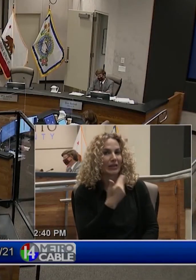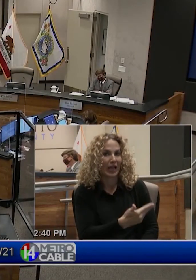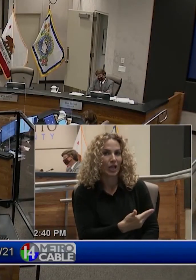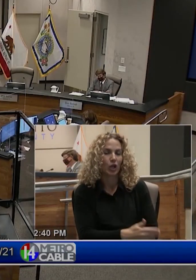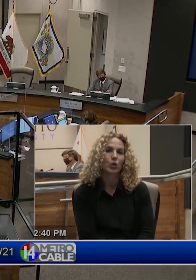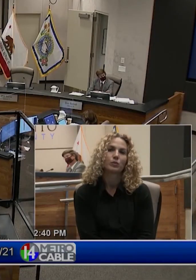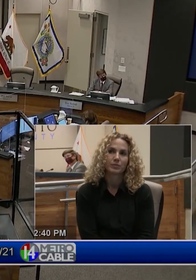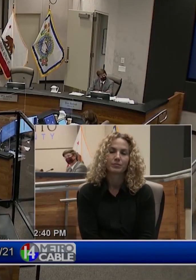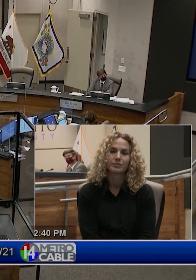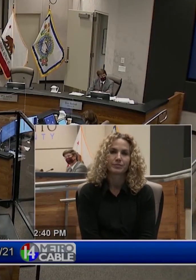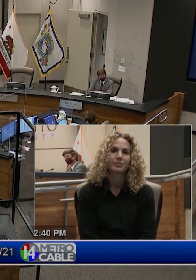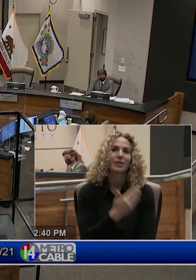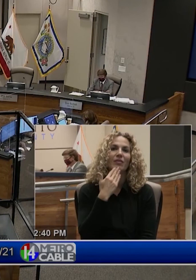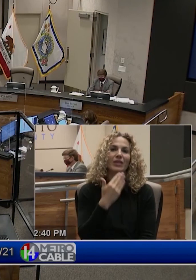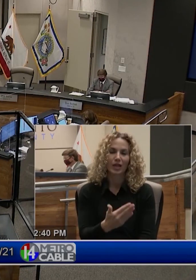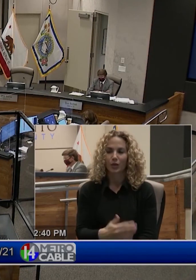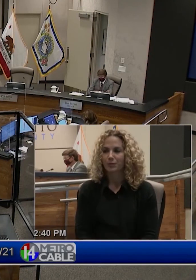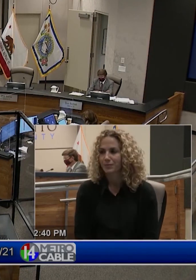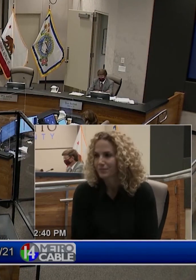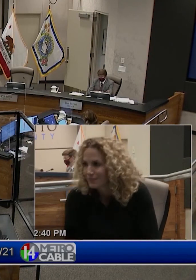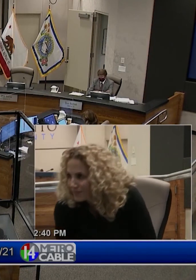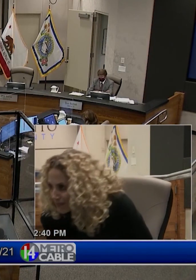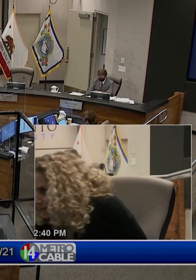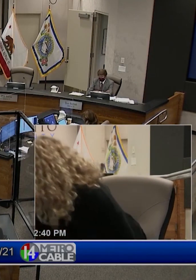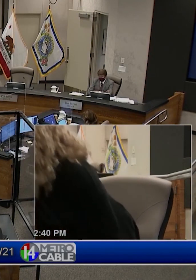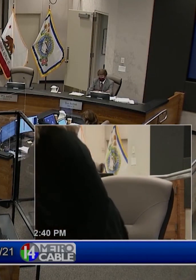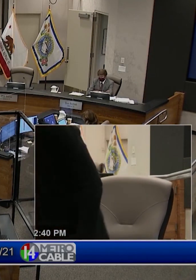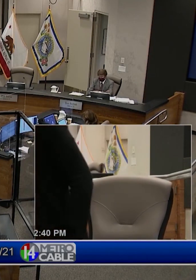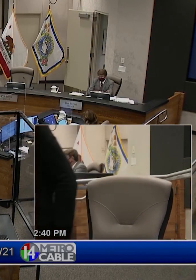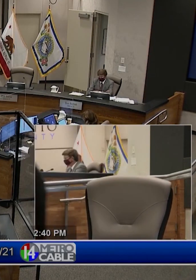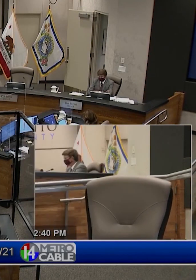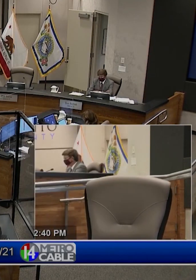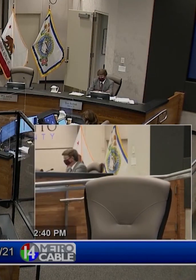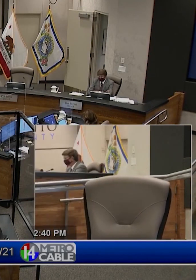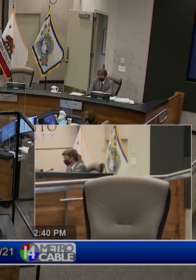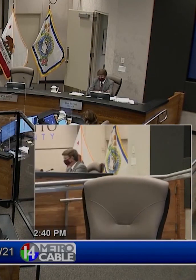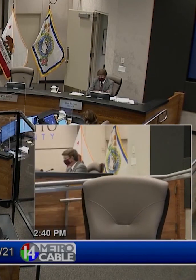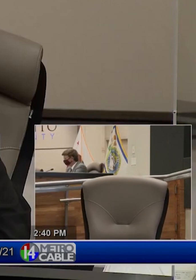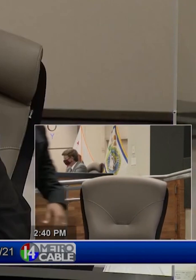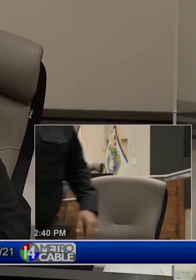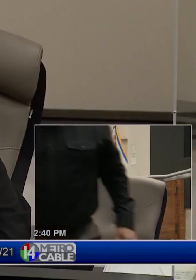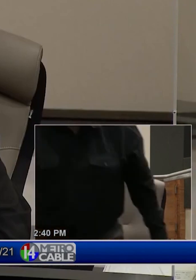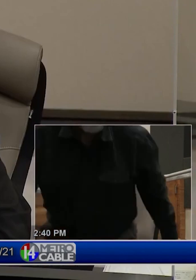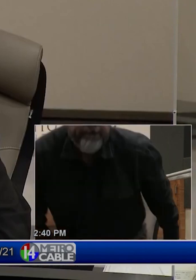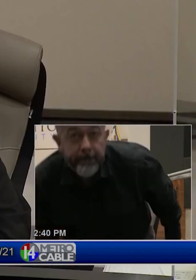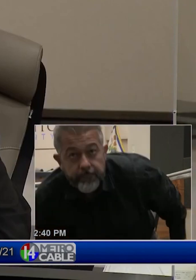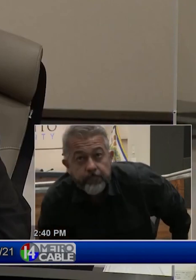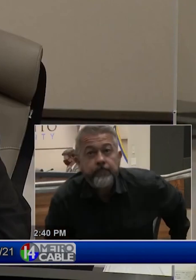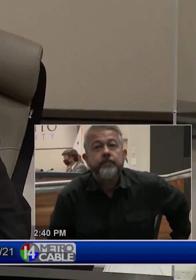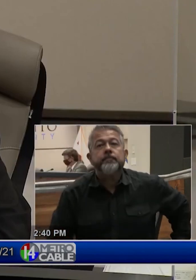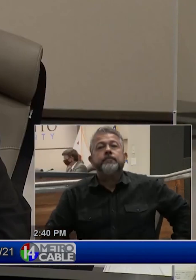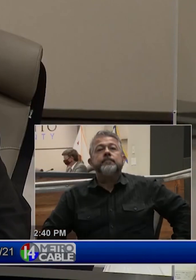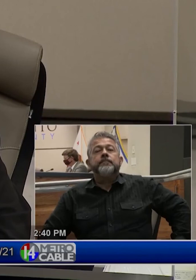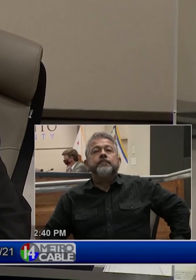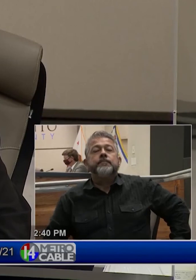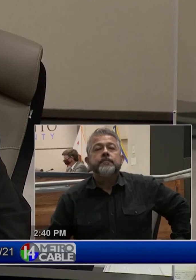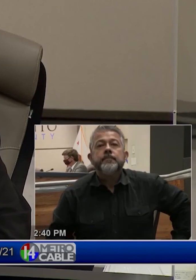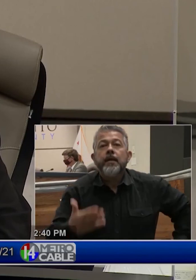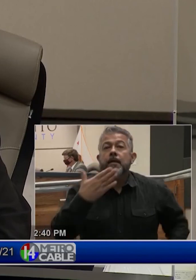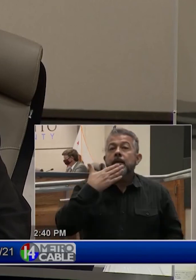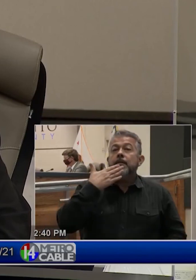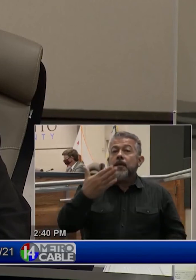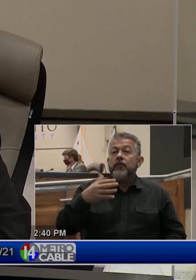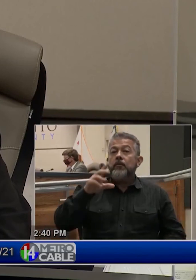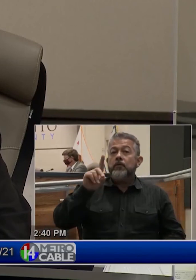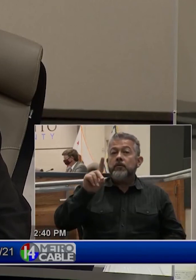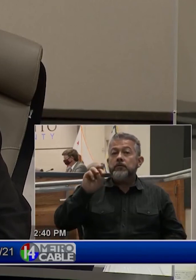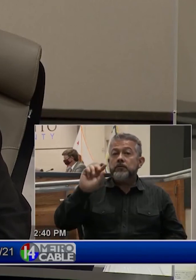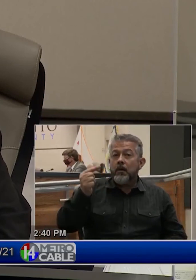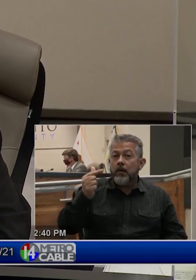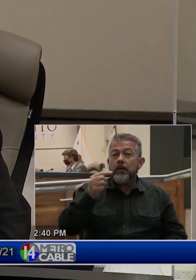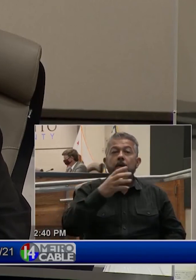THANK YOU. >> THANK YOU.